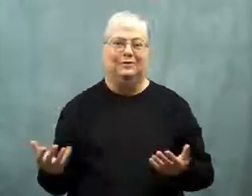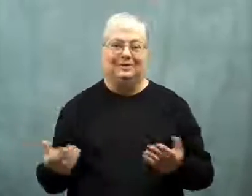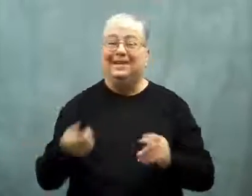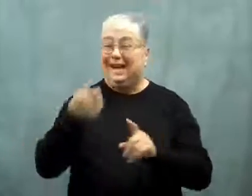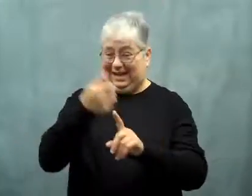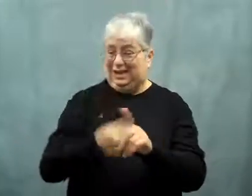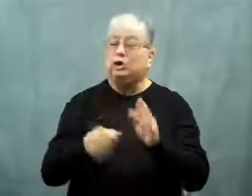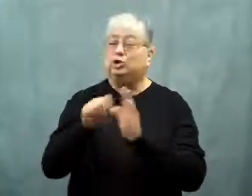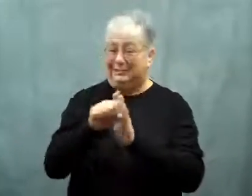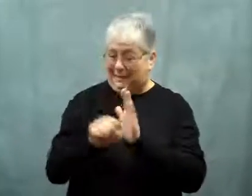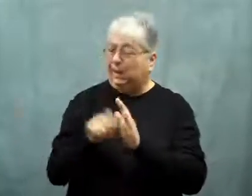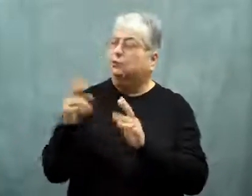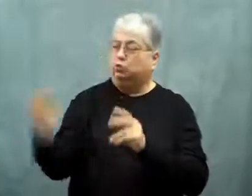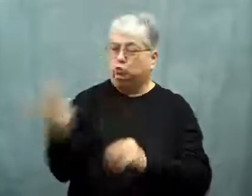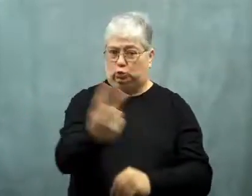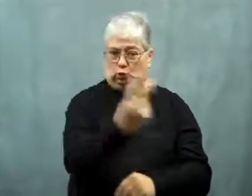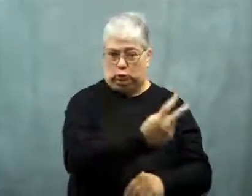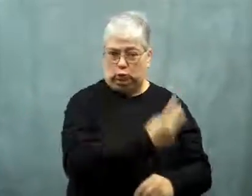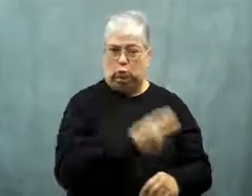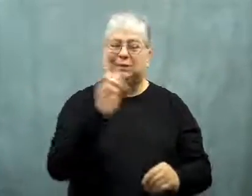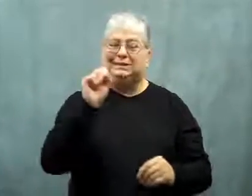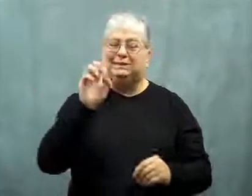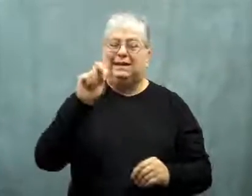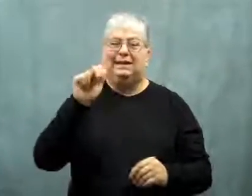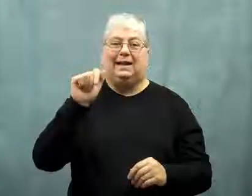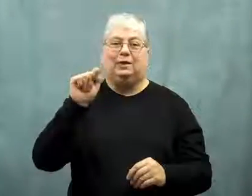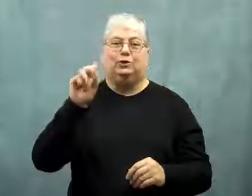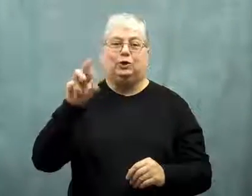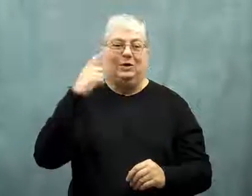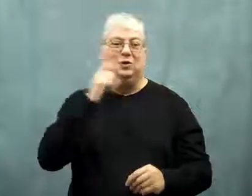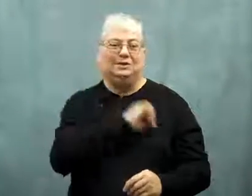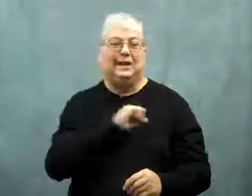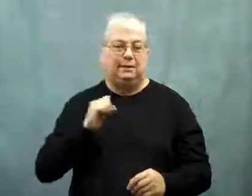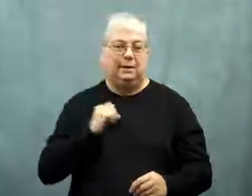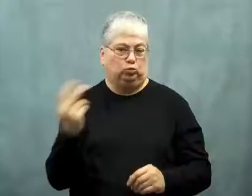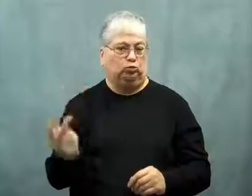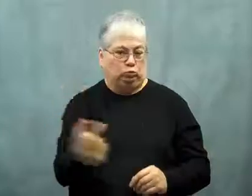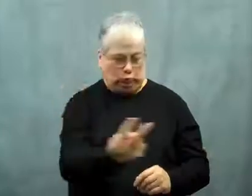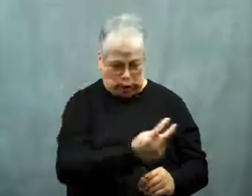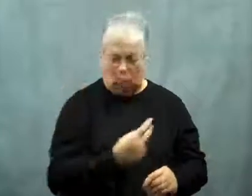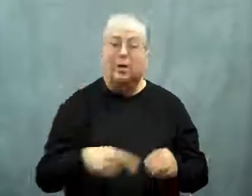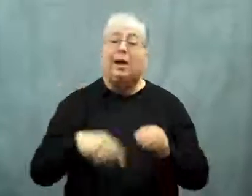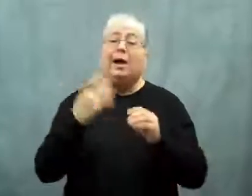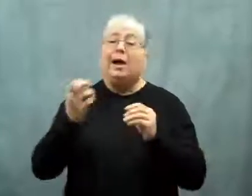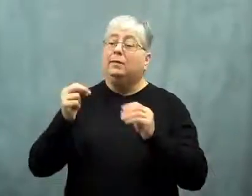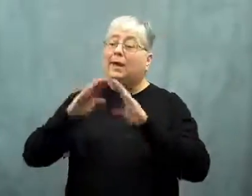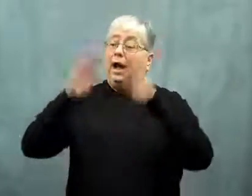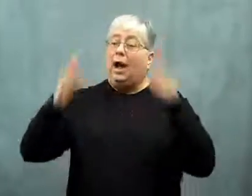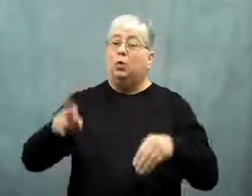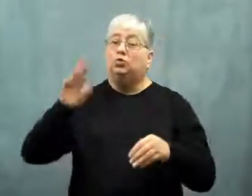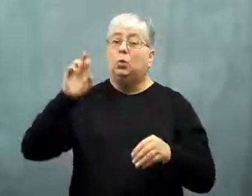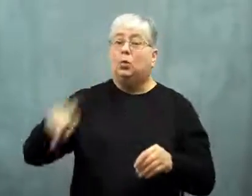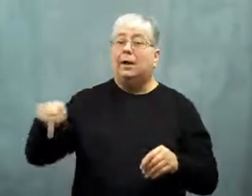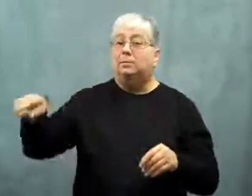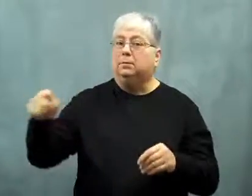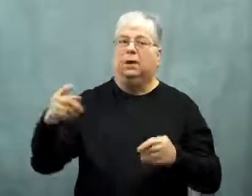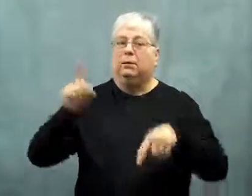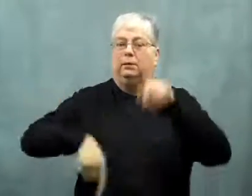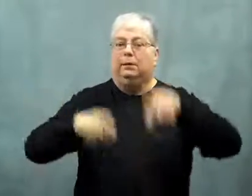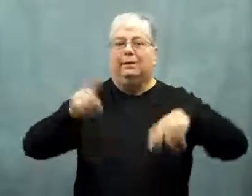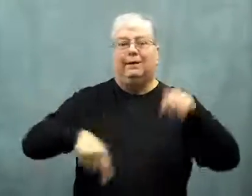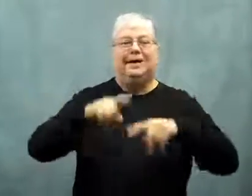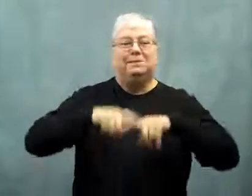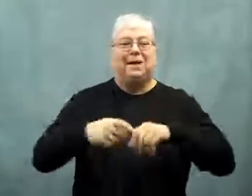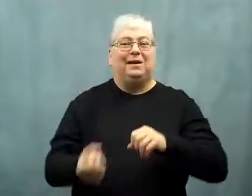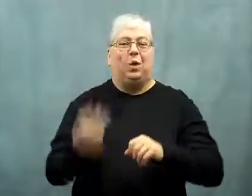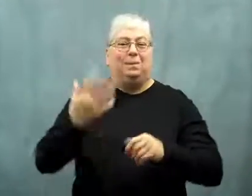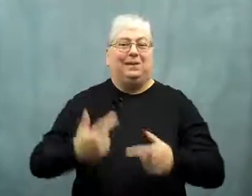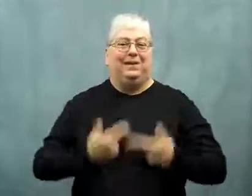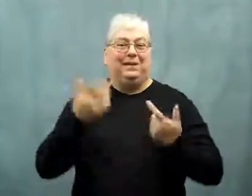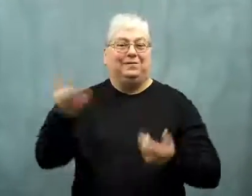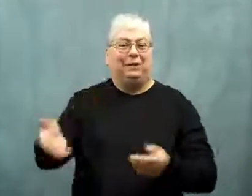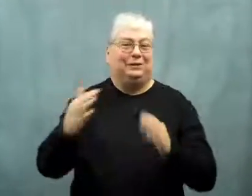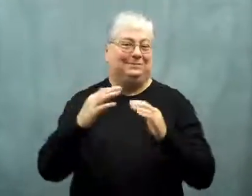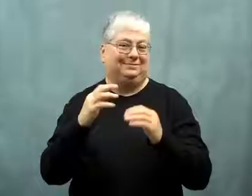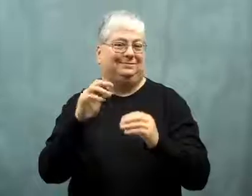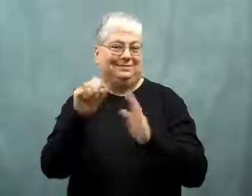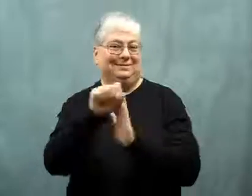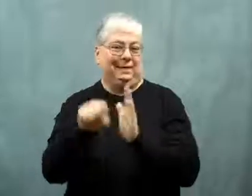Each state has two senators for the Senate.